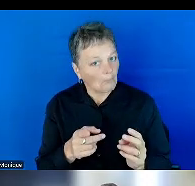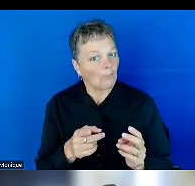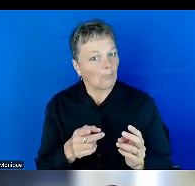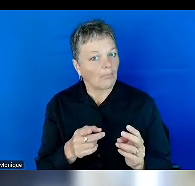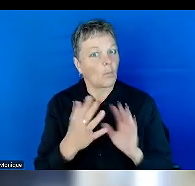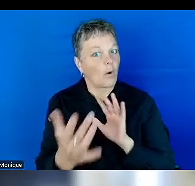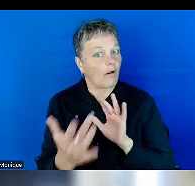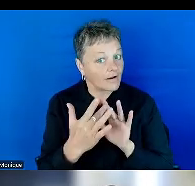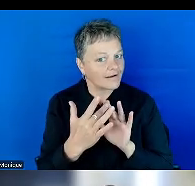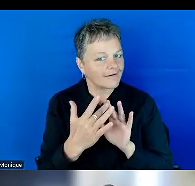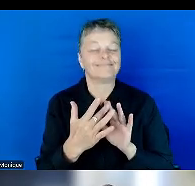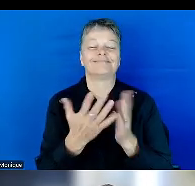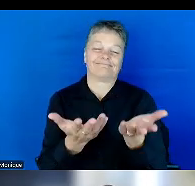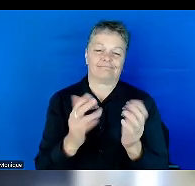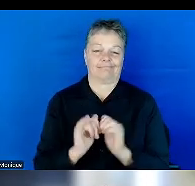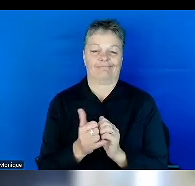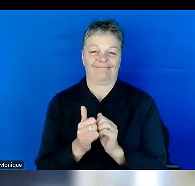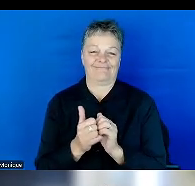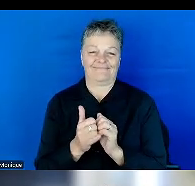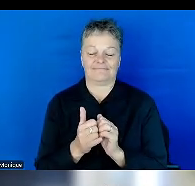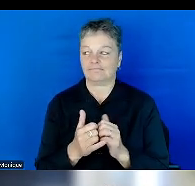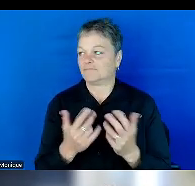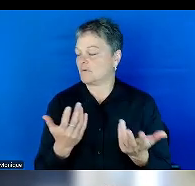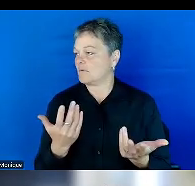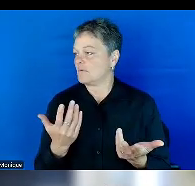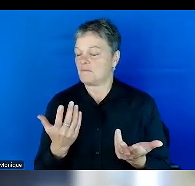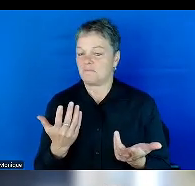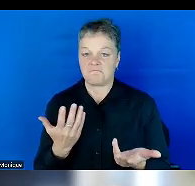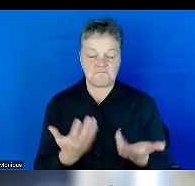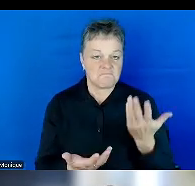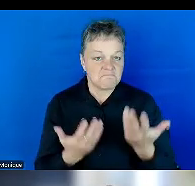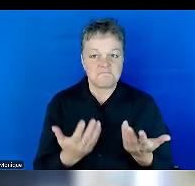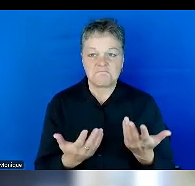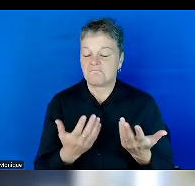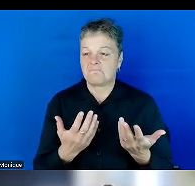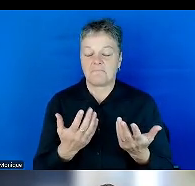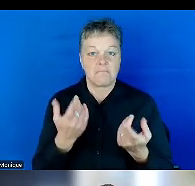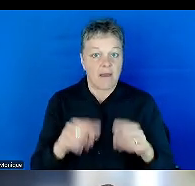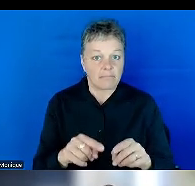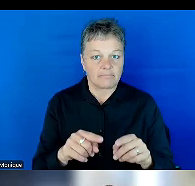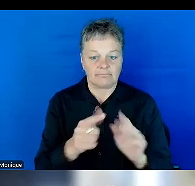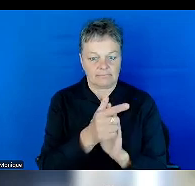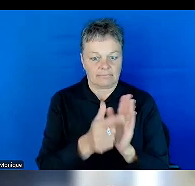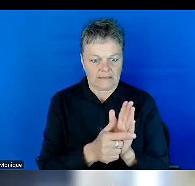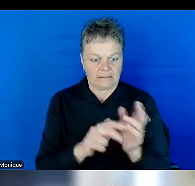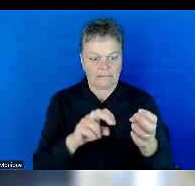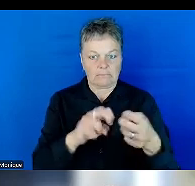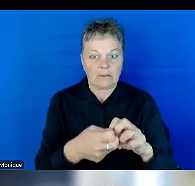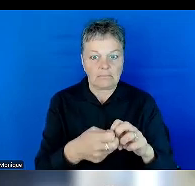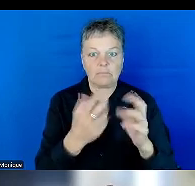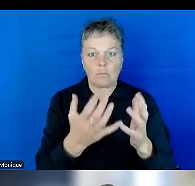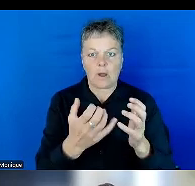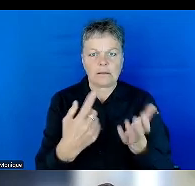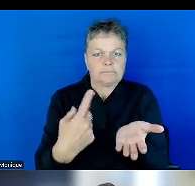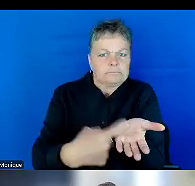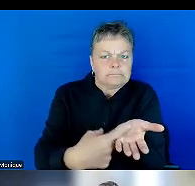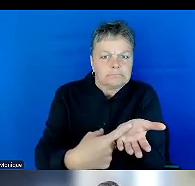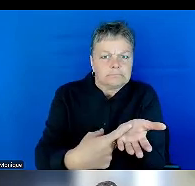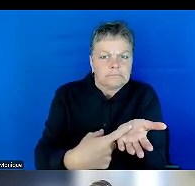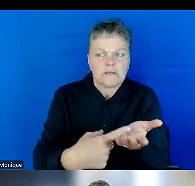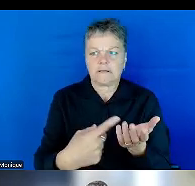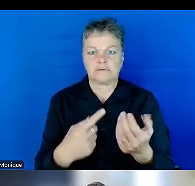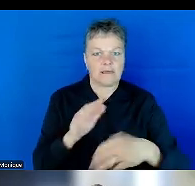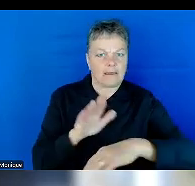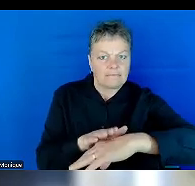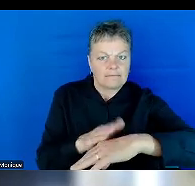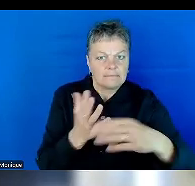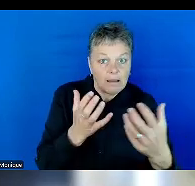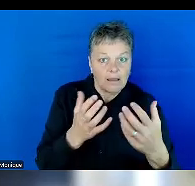if you have any um a legal issue that you want to talk to us about or you need legal advice.